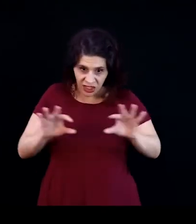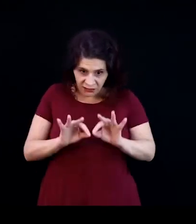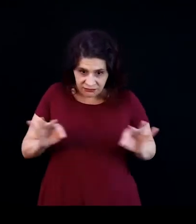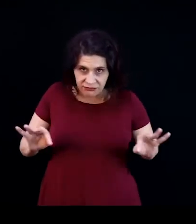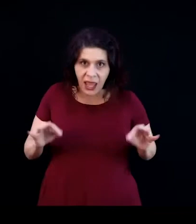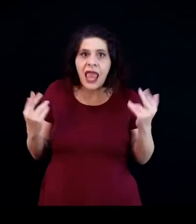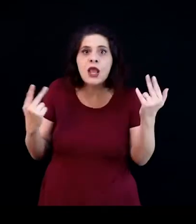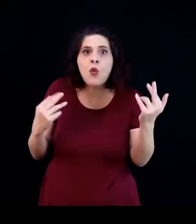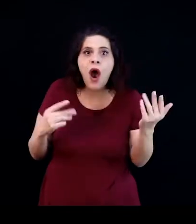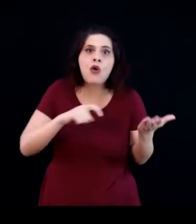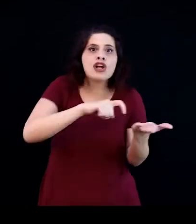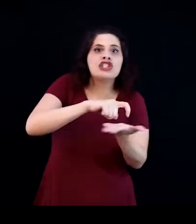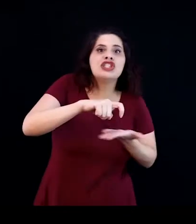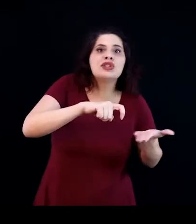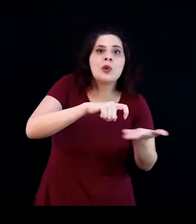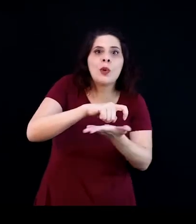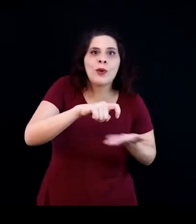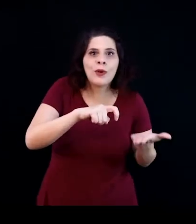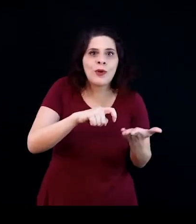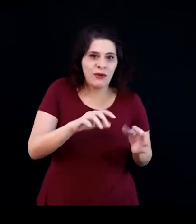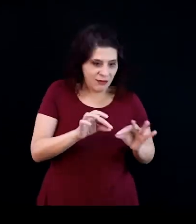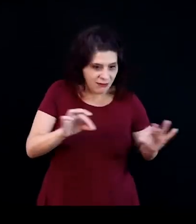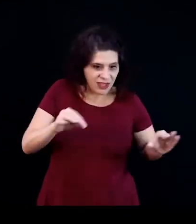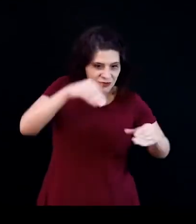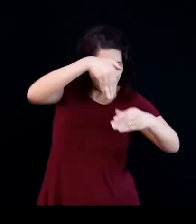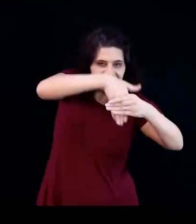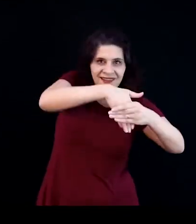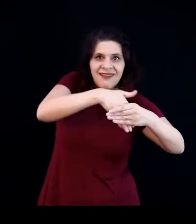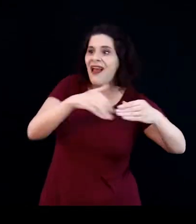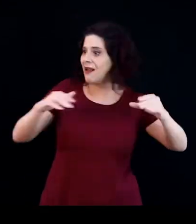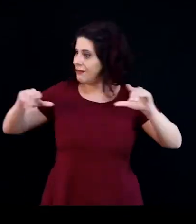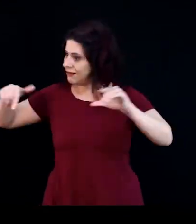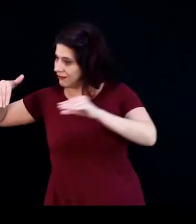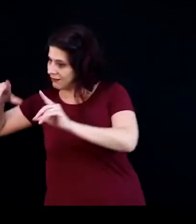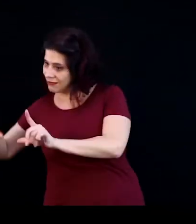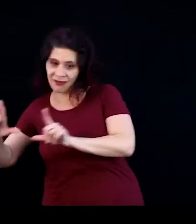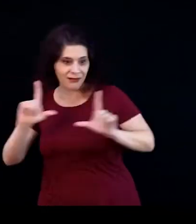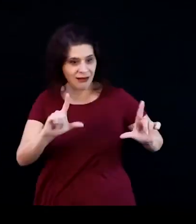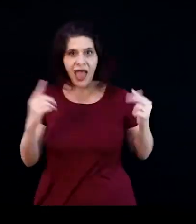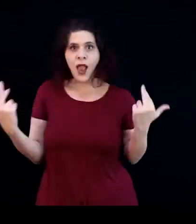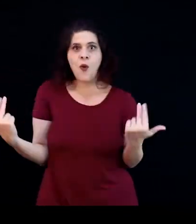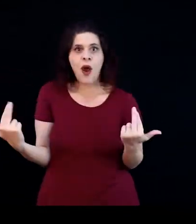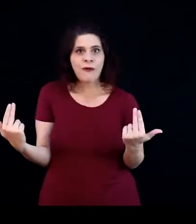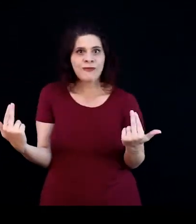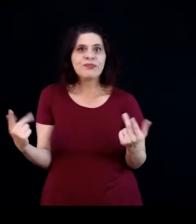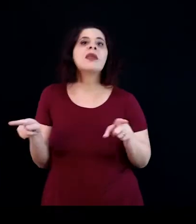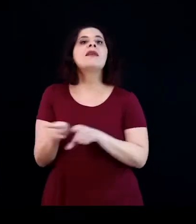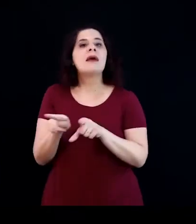And she worked in silkscreen, which she’s always loved;